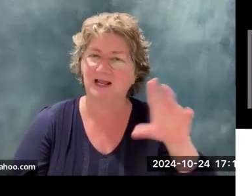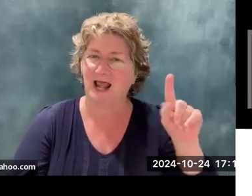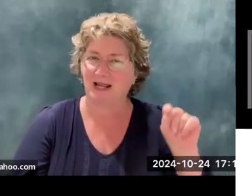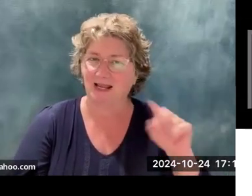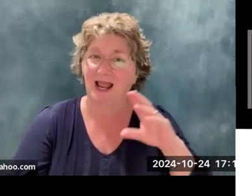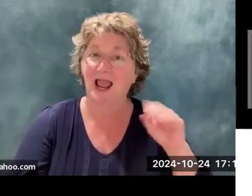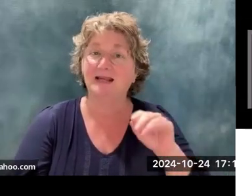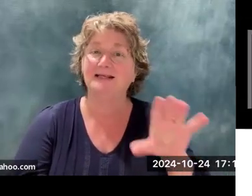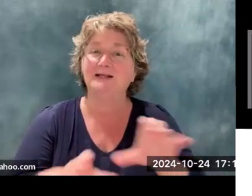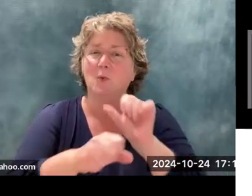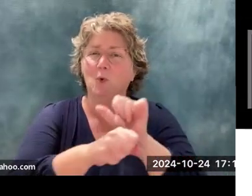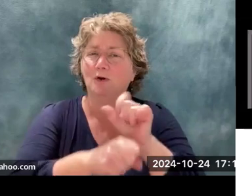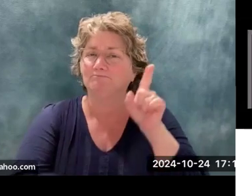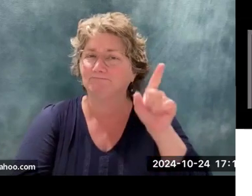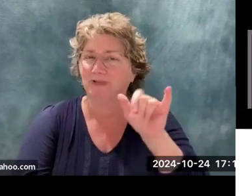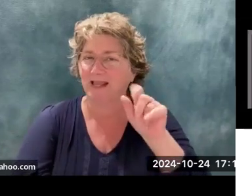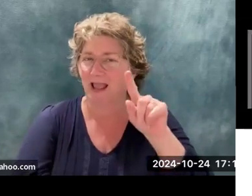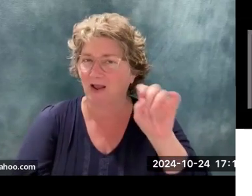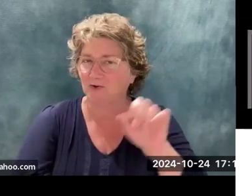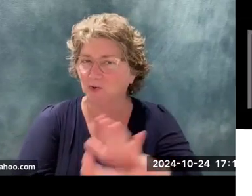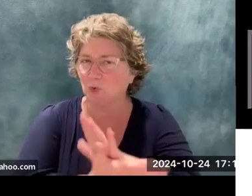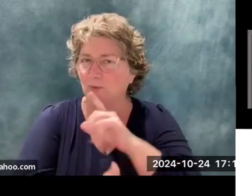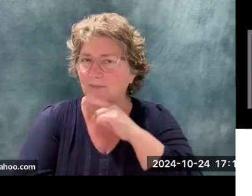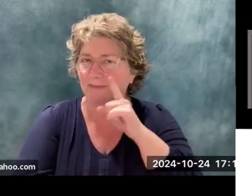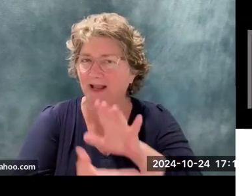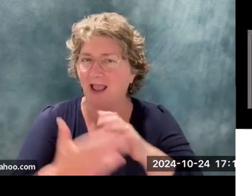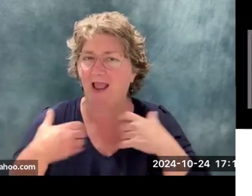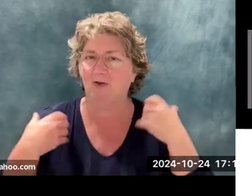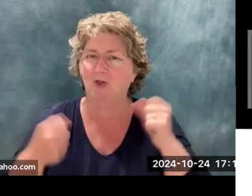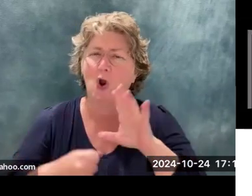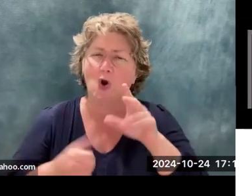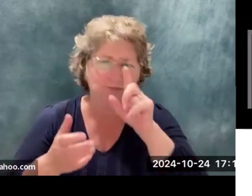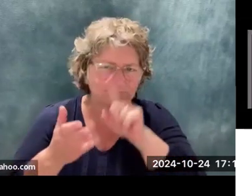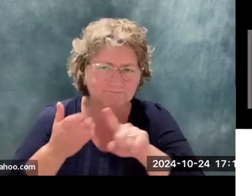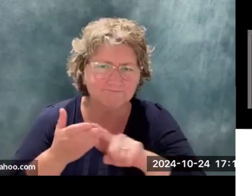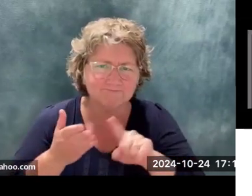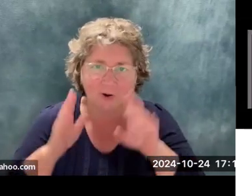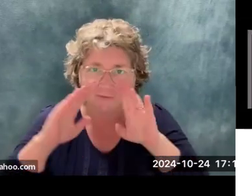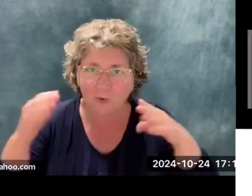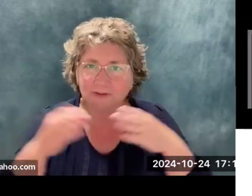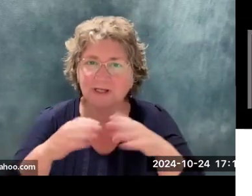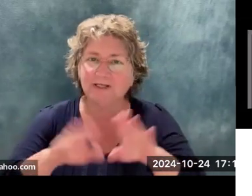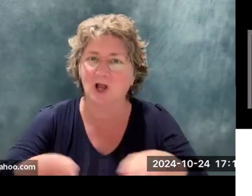Her work research focuses on child, adolescent, and young adult health.